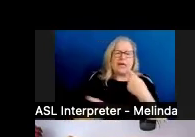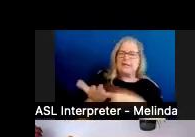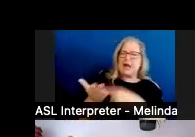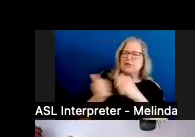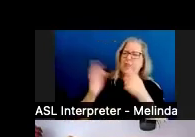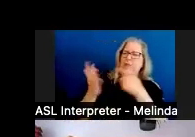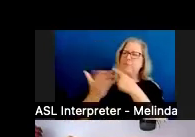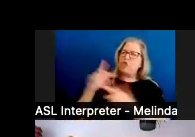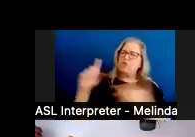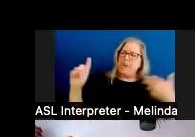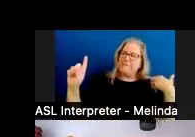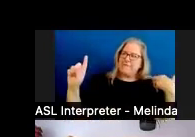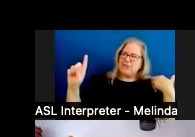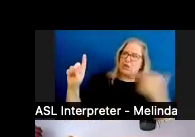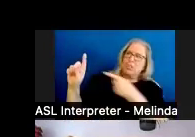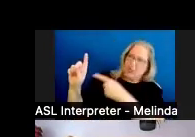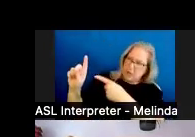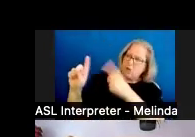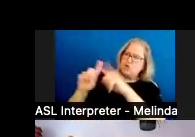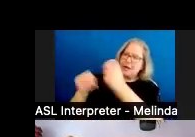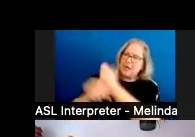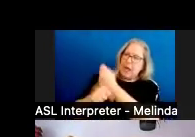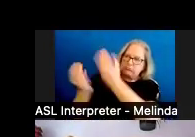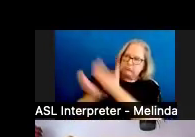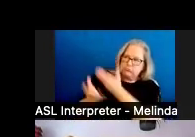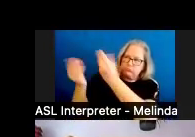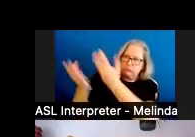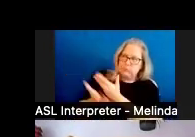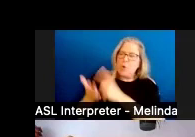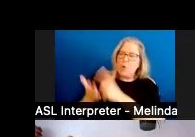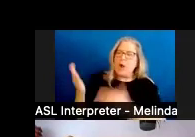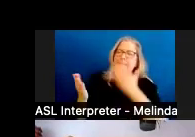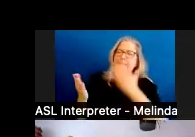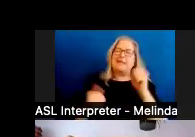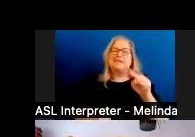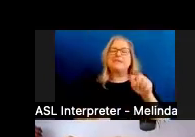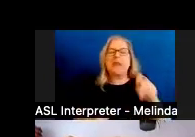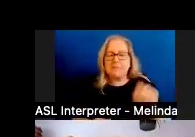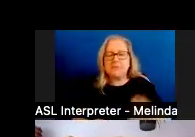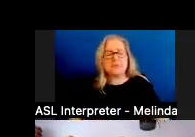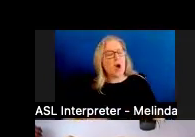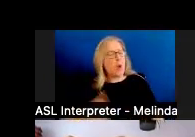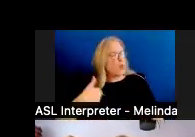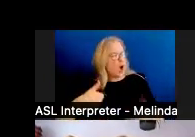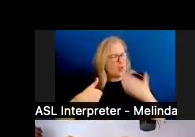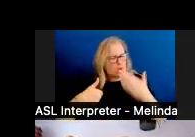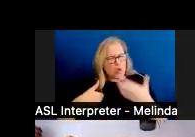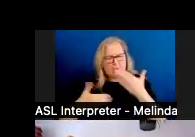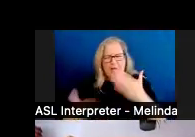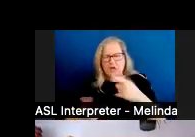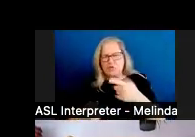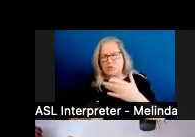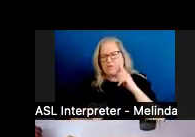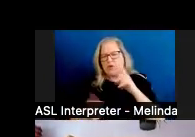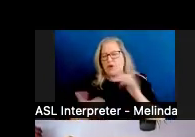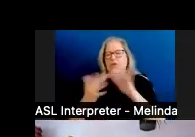just so you can get some guidance in terms of what's maybe the best step for you. Crystal Wolfrey: Okay, good. Thanks. I'm glad you mentioned reaching out to the NIH program official.